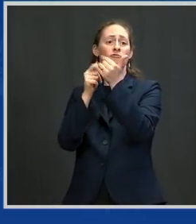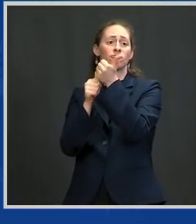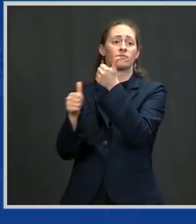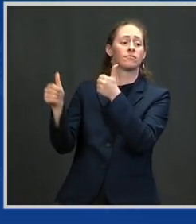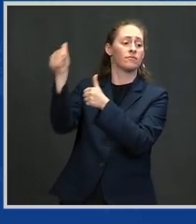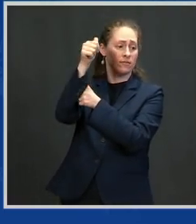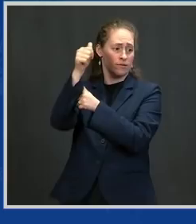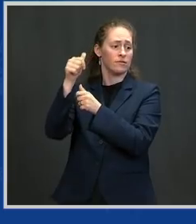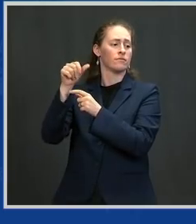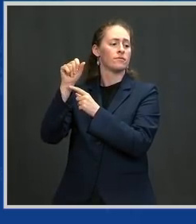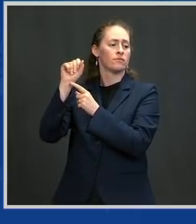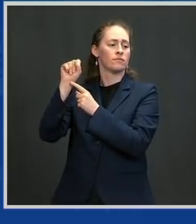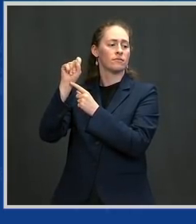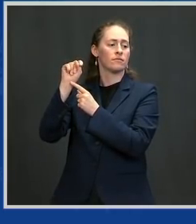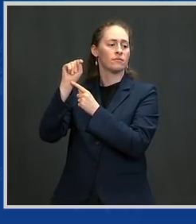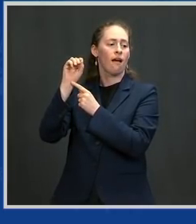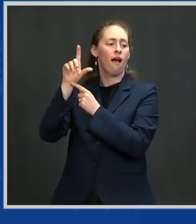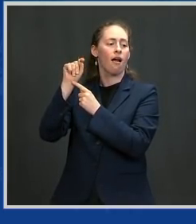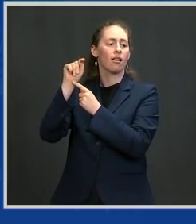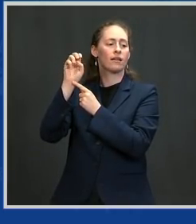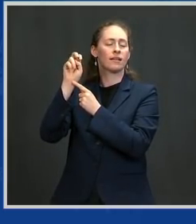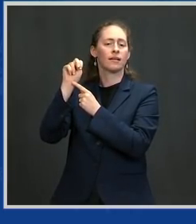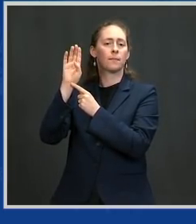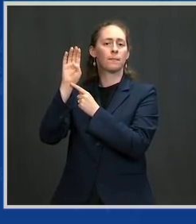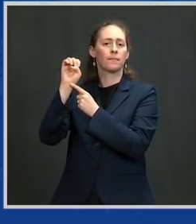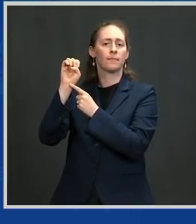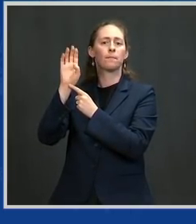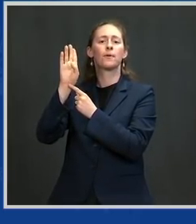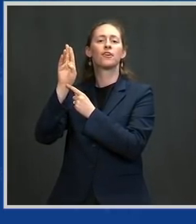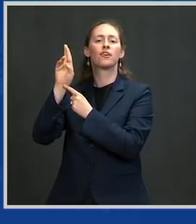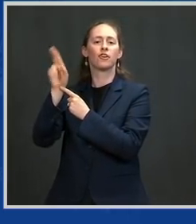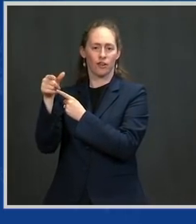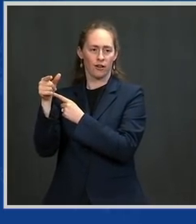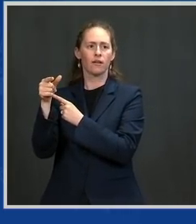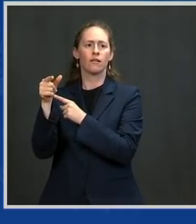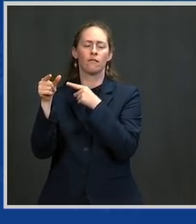for leading a very successful NATO Summit today.